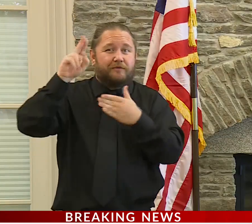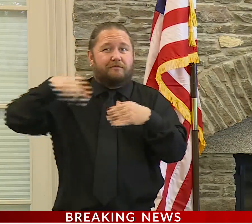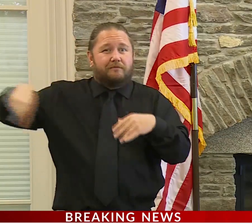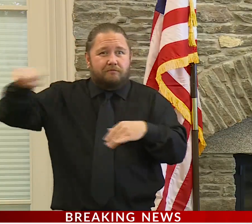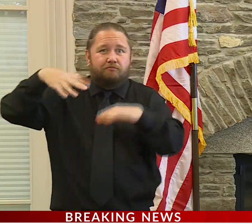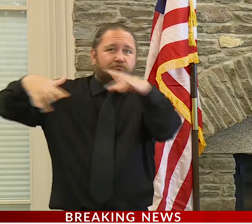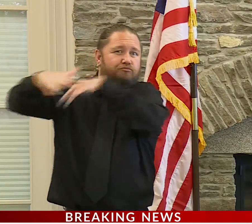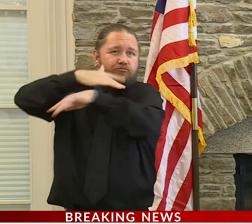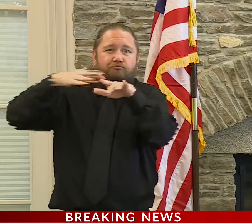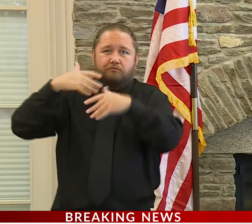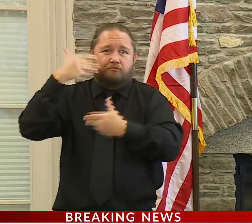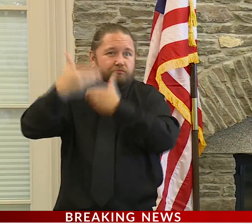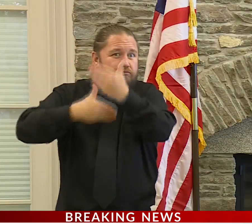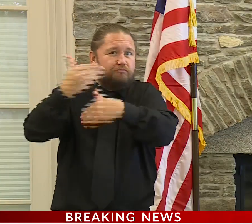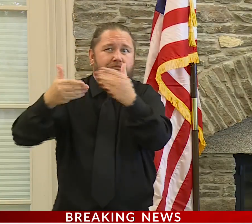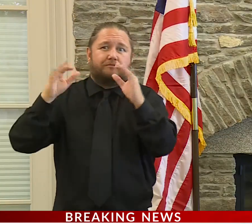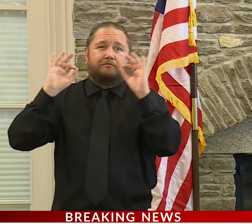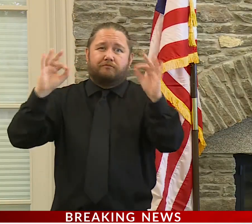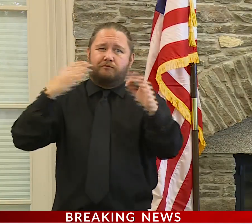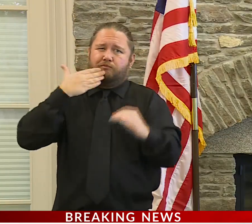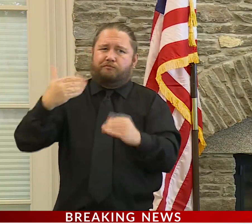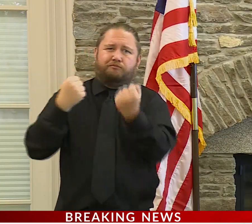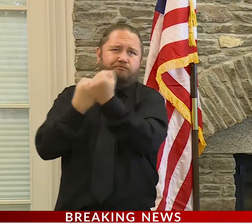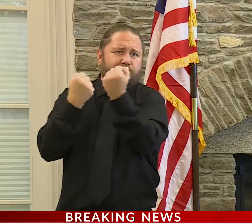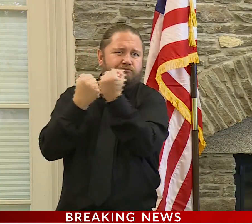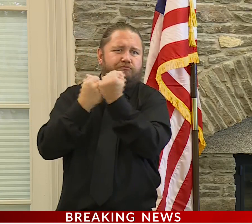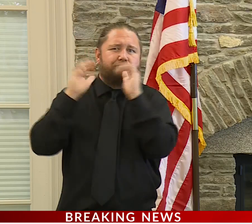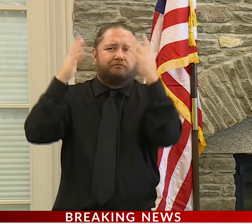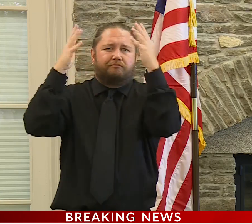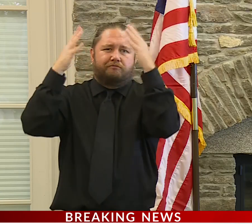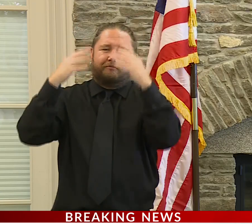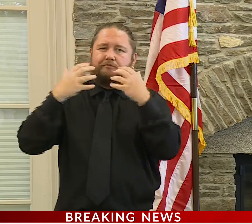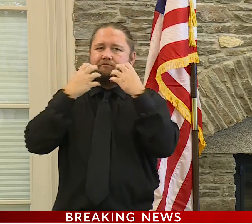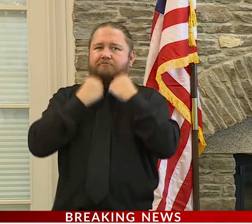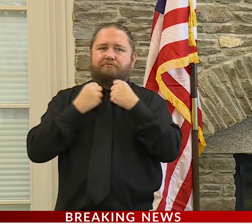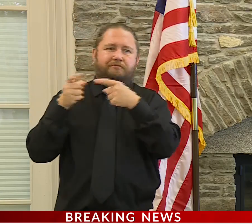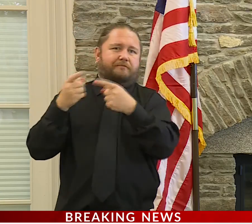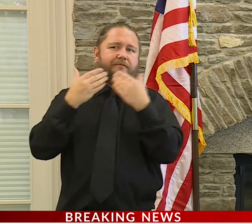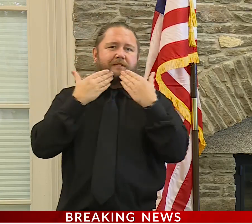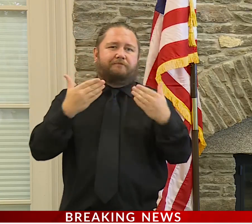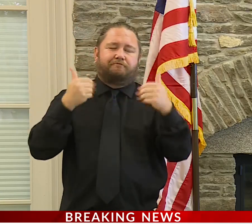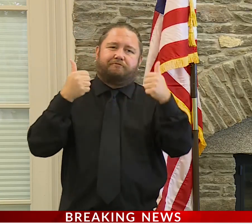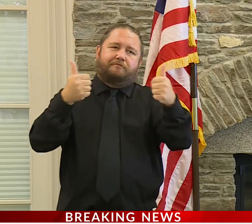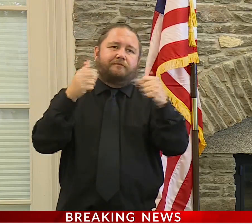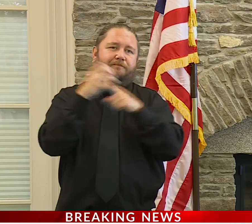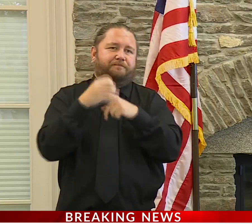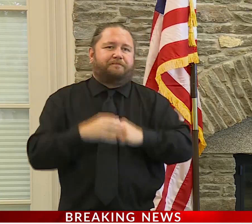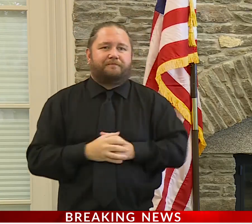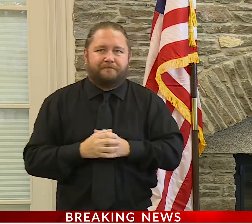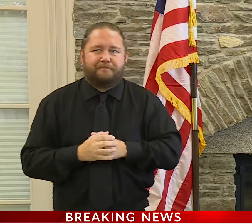HERE. YOU ARE RIGHT AND BE CHEERING ON. PUT THE RAMS BECAUSE WE'VE THAT'S WHAT WE